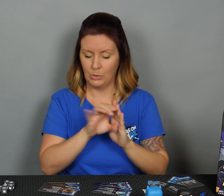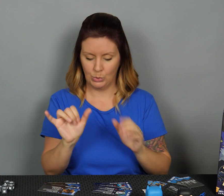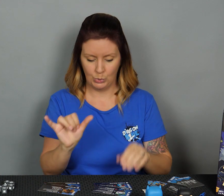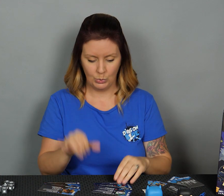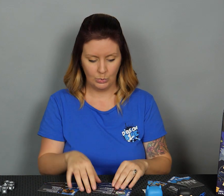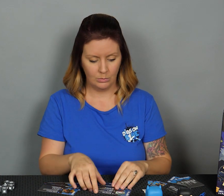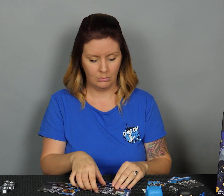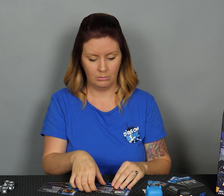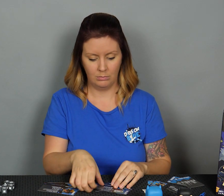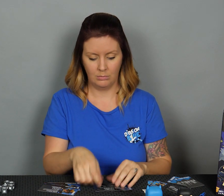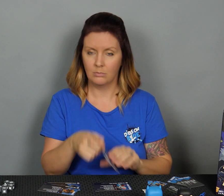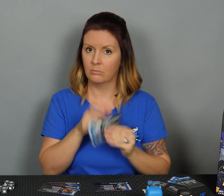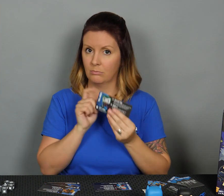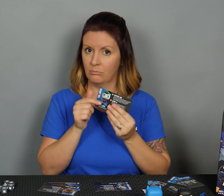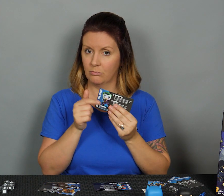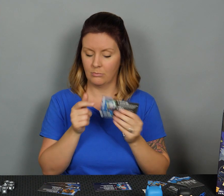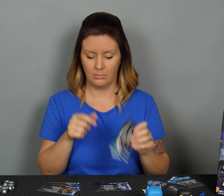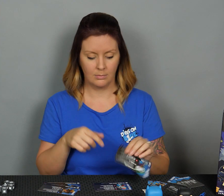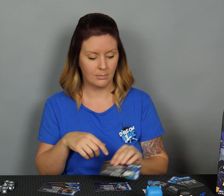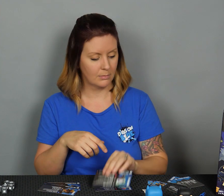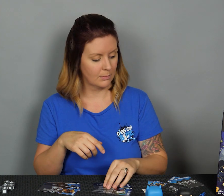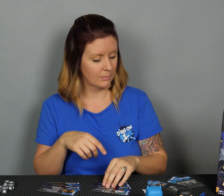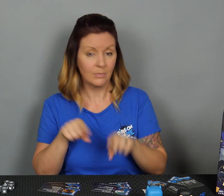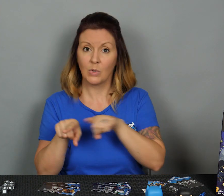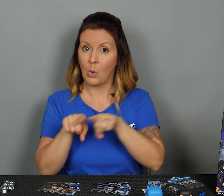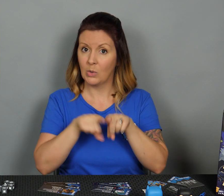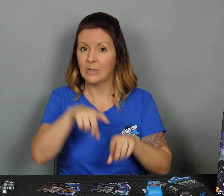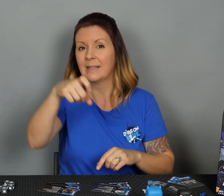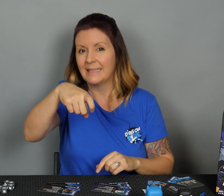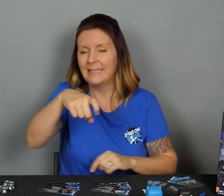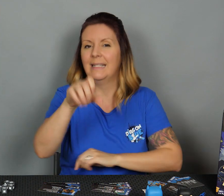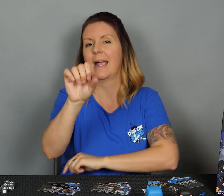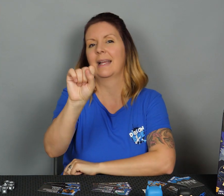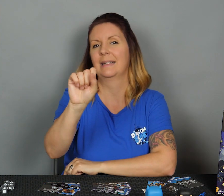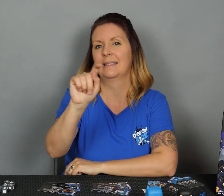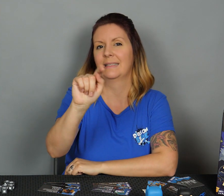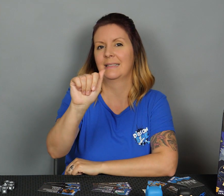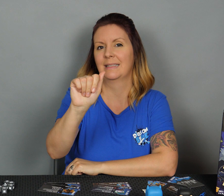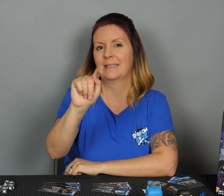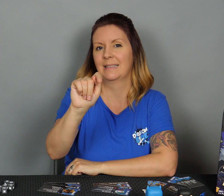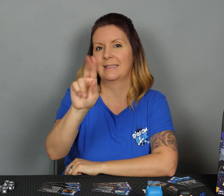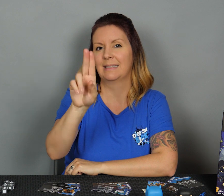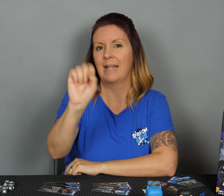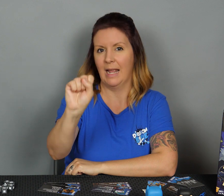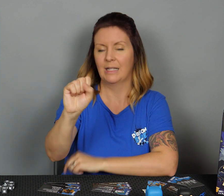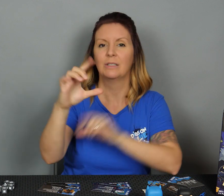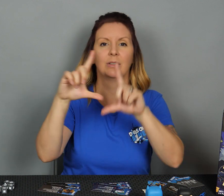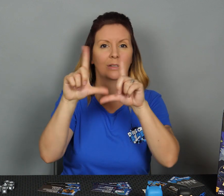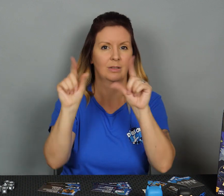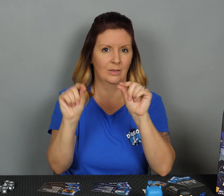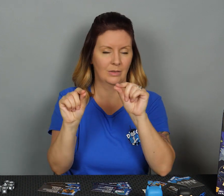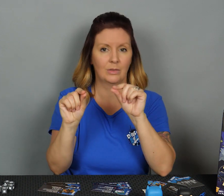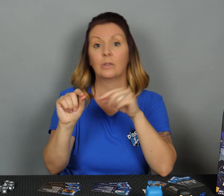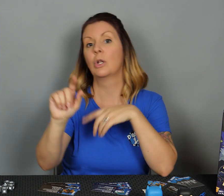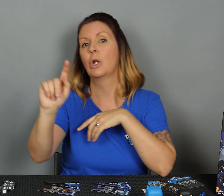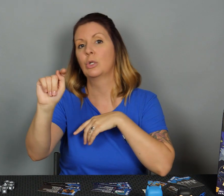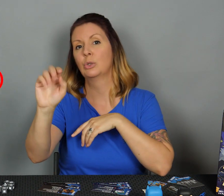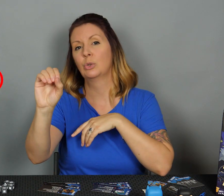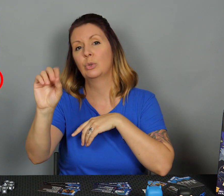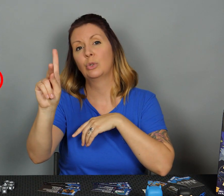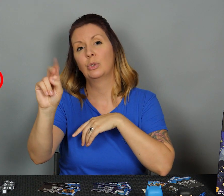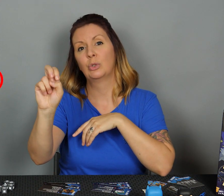You need the character cards that match the characters as well.